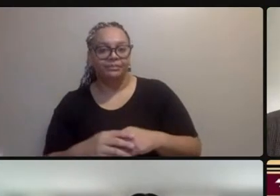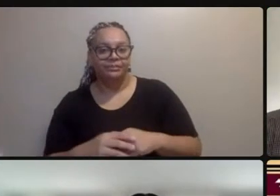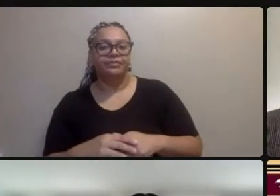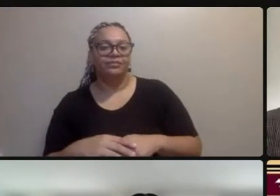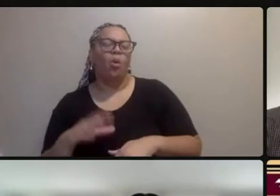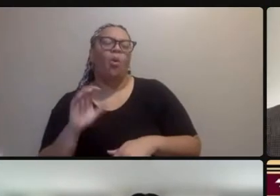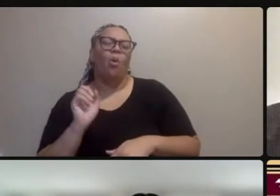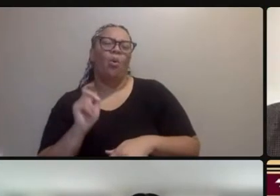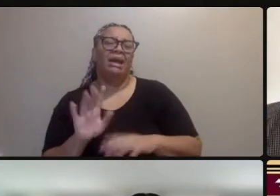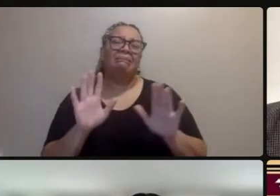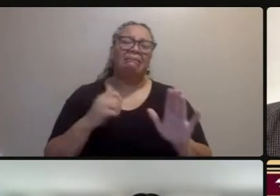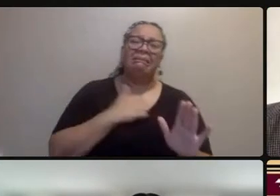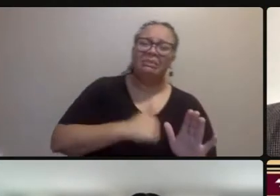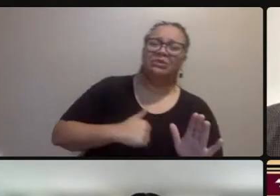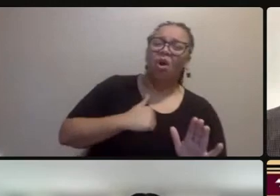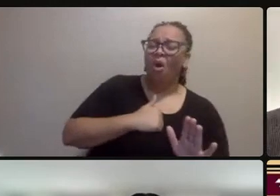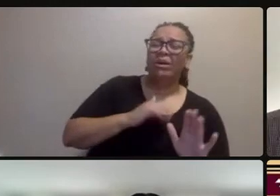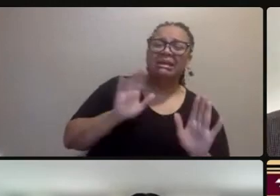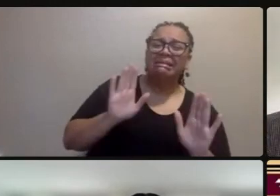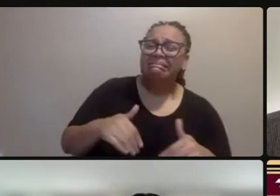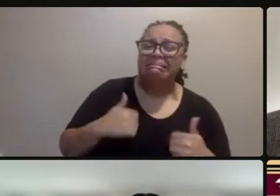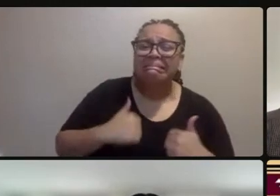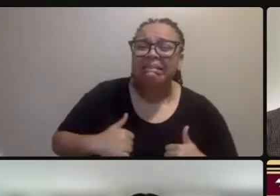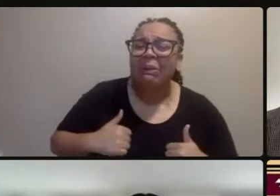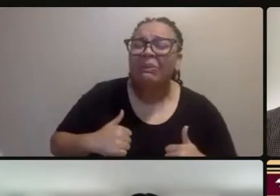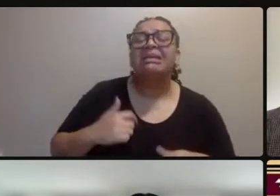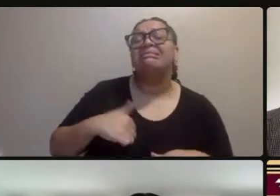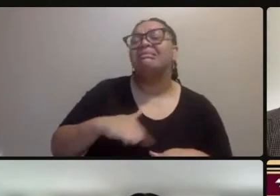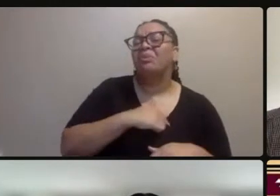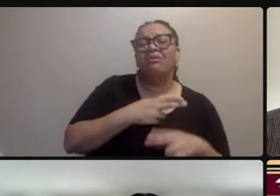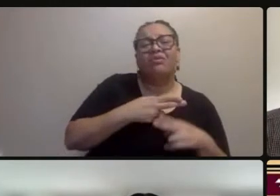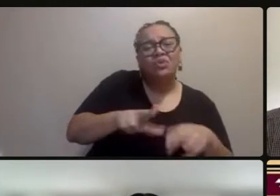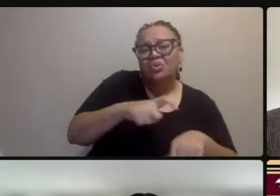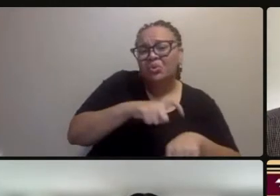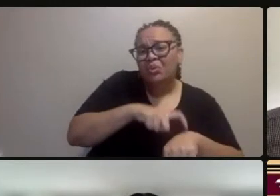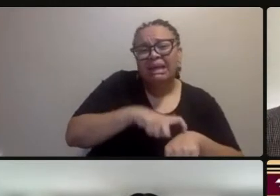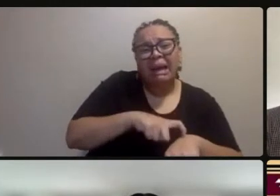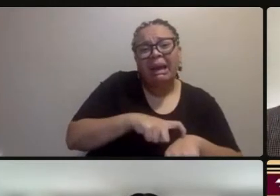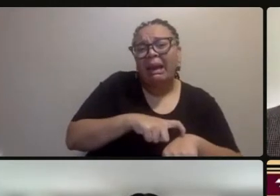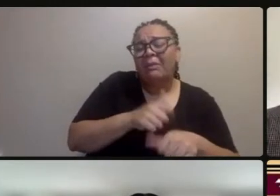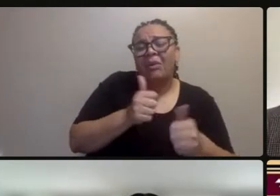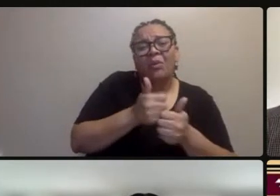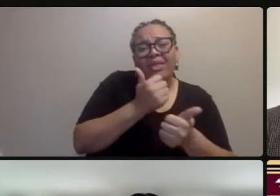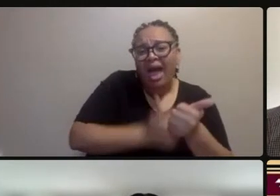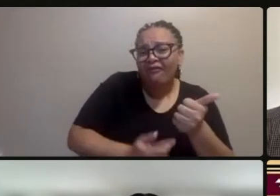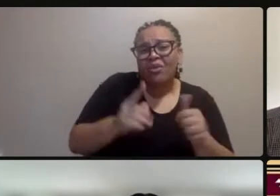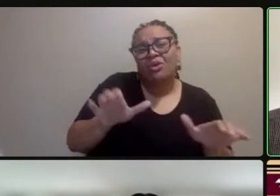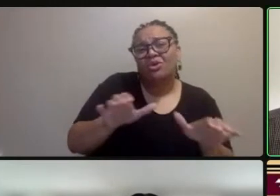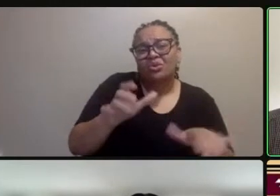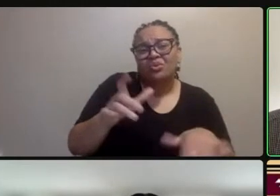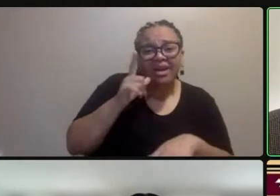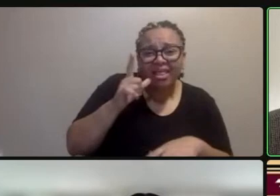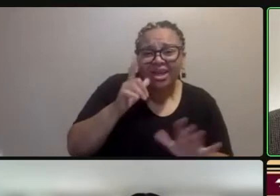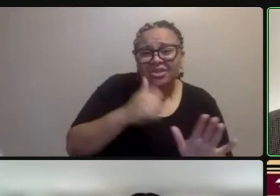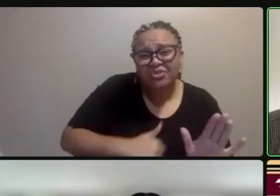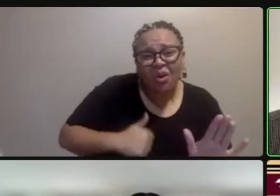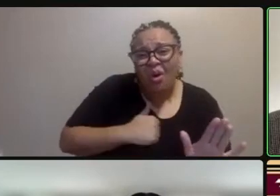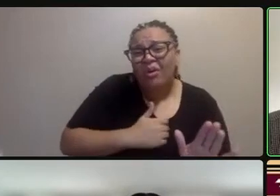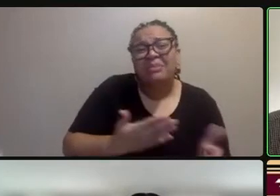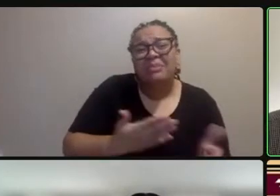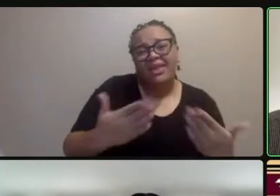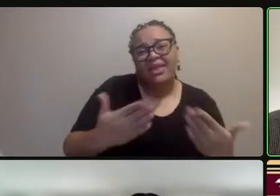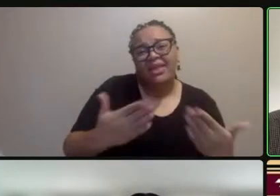ASK THEM TO CALM CAN INVEST.